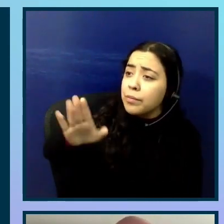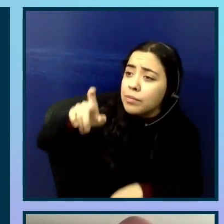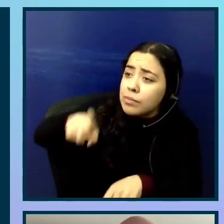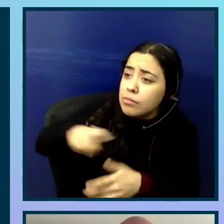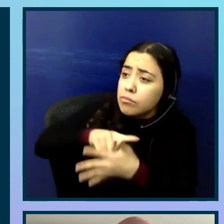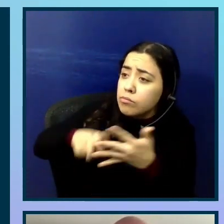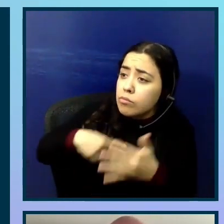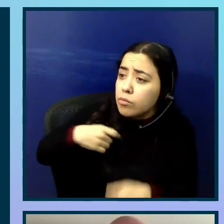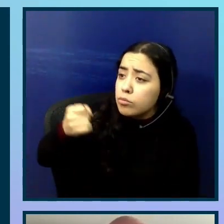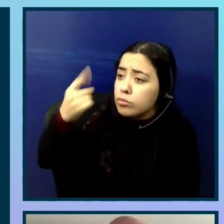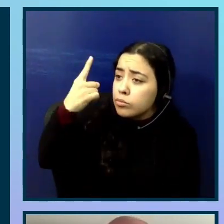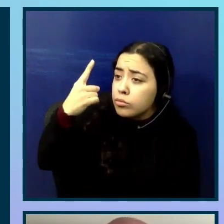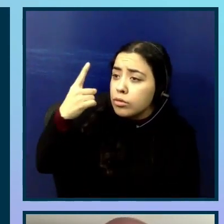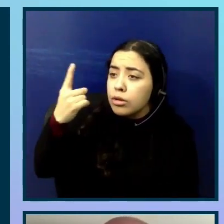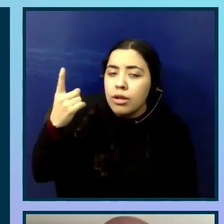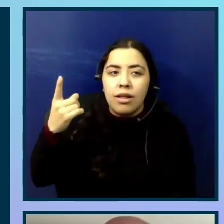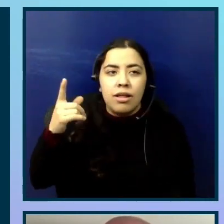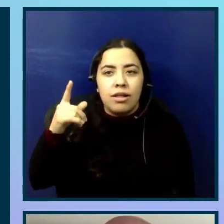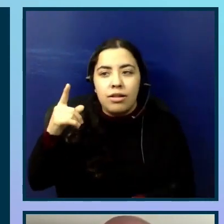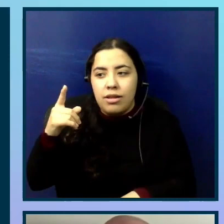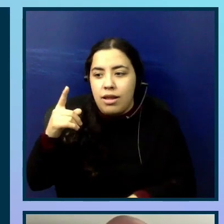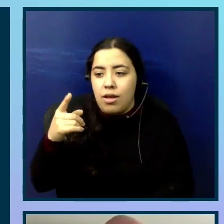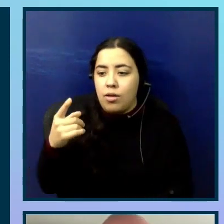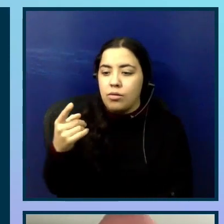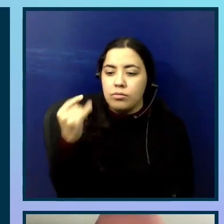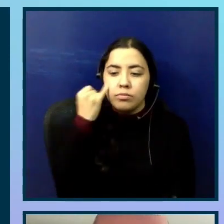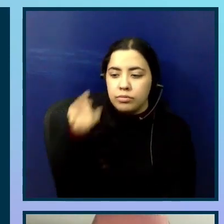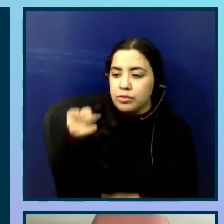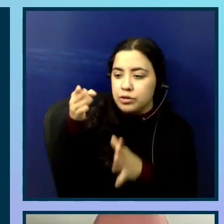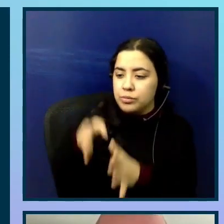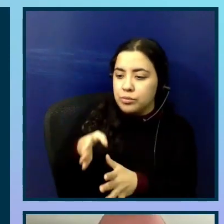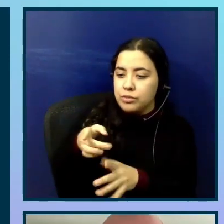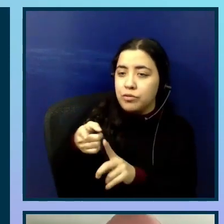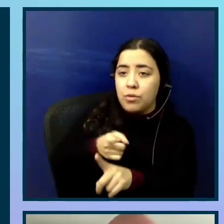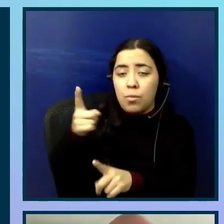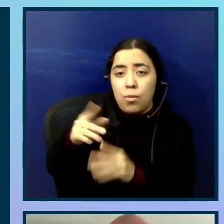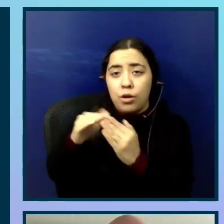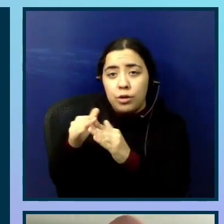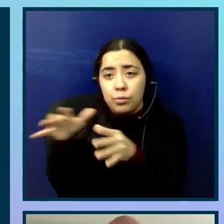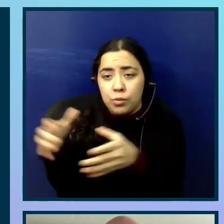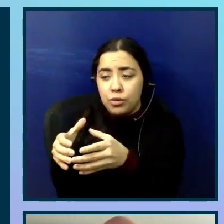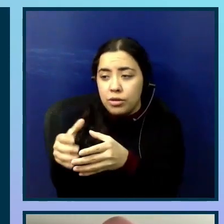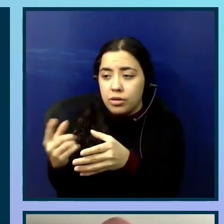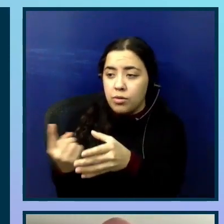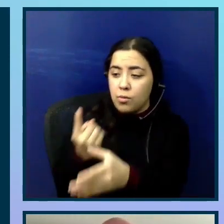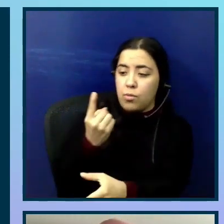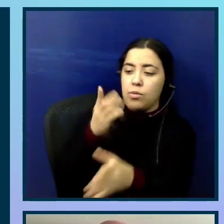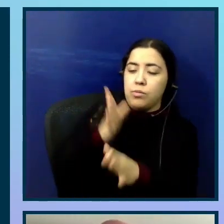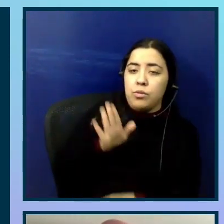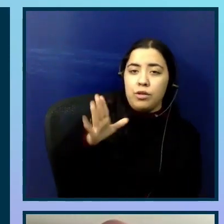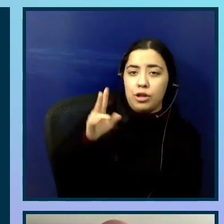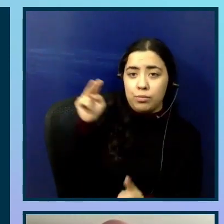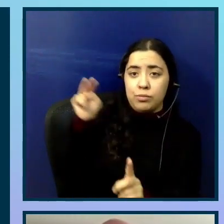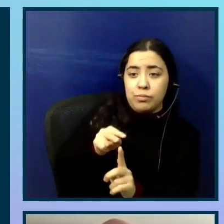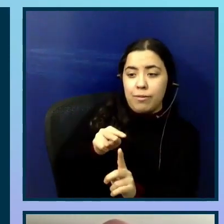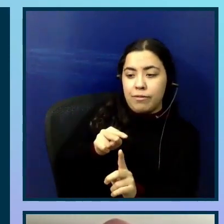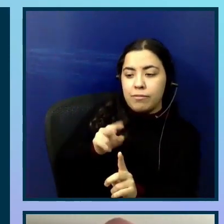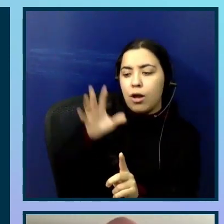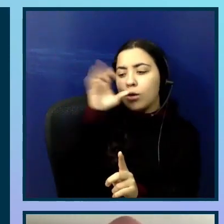and extrapolate an entire community from one person's perspective. And it just simply doesn't work.